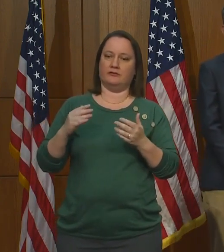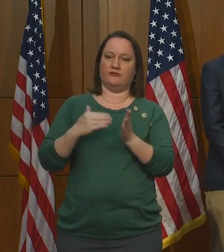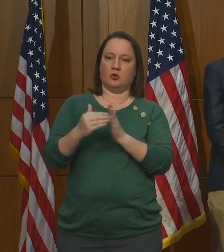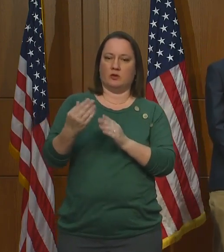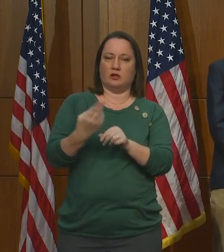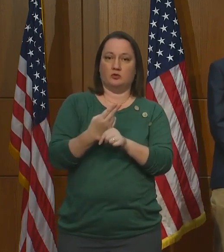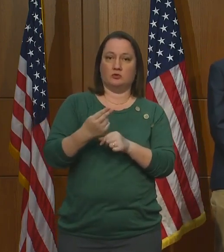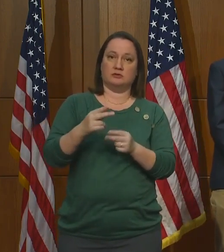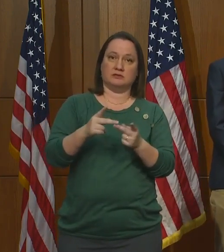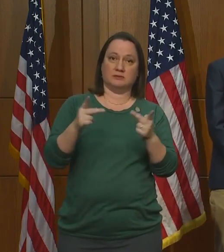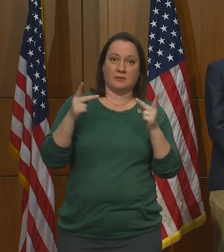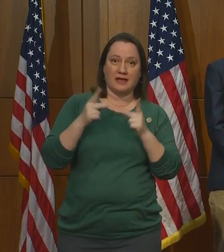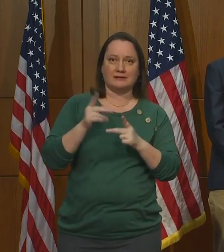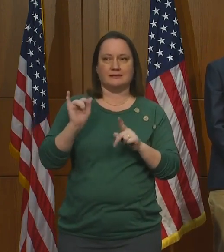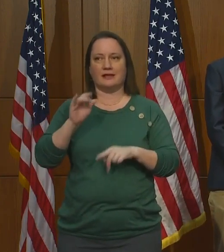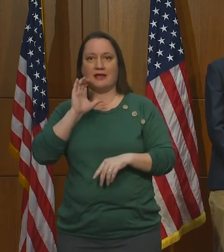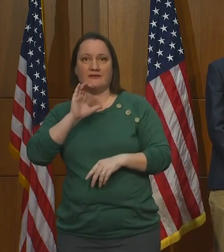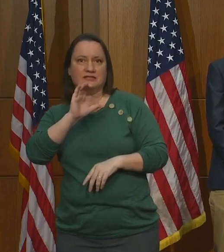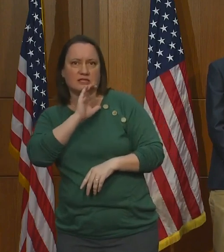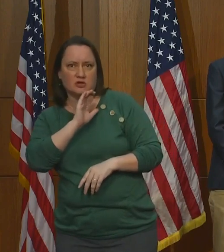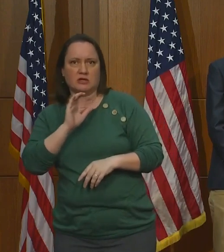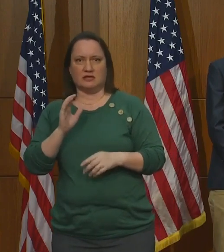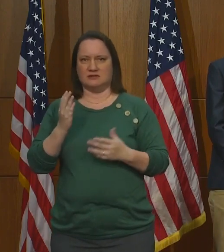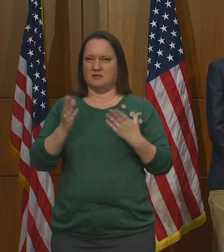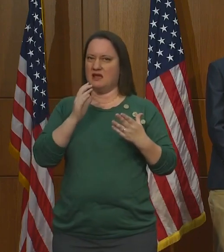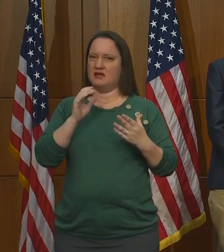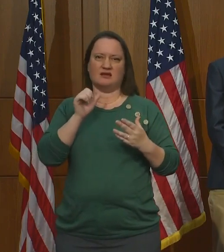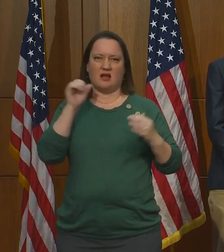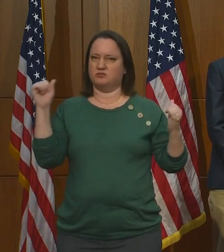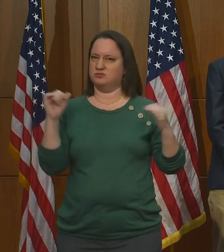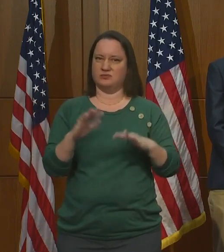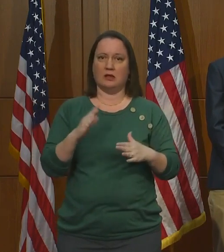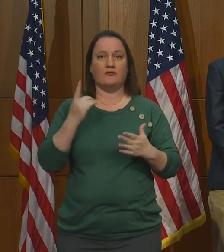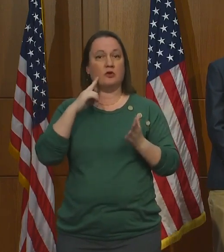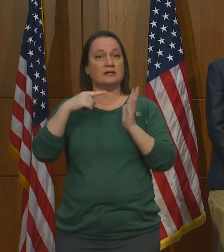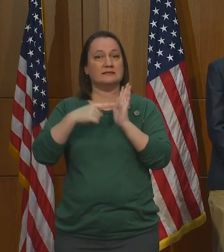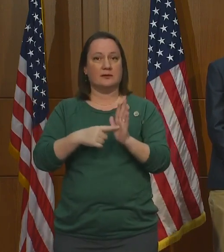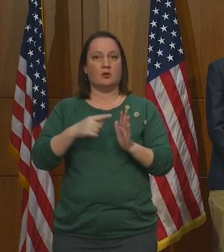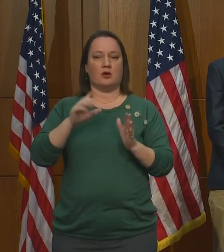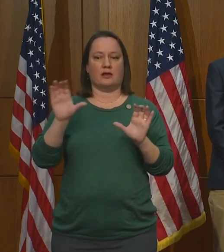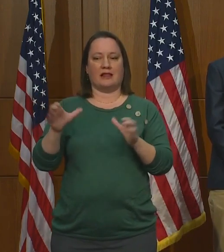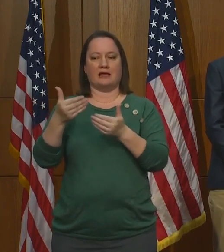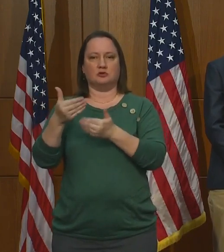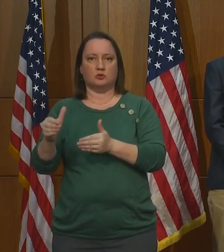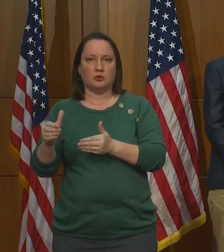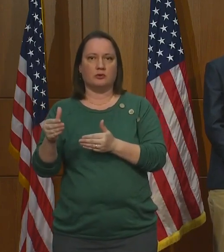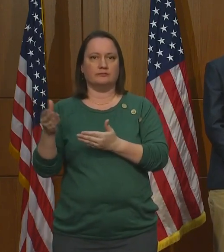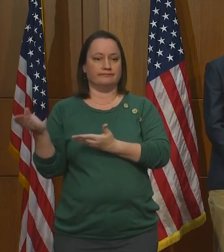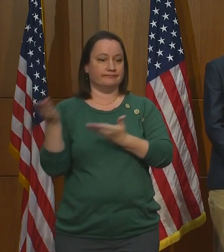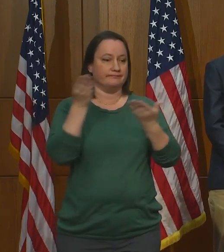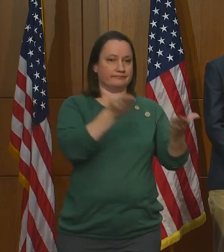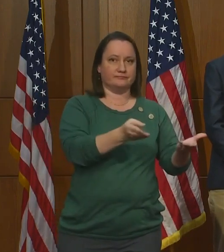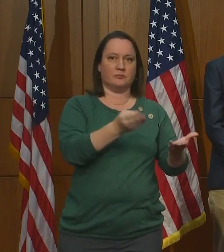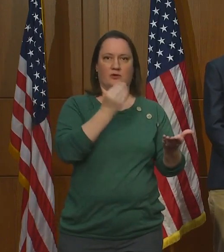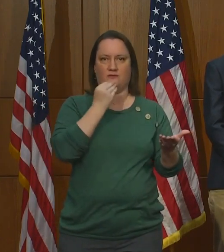STAGGERING THE USE OF COMMUNAL SPACES INCLUDING CAFETERIAS SO STUDENTS MAY HAVE TO BE SERVED IN THE CLASSROOM. AS THE